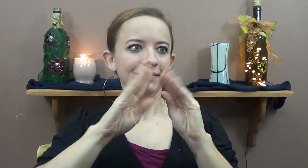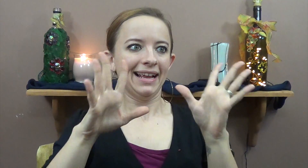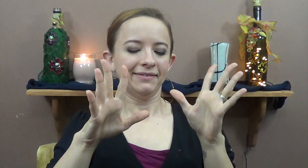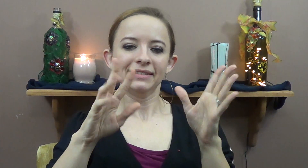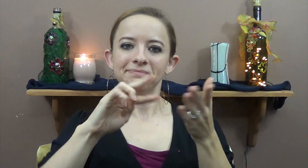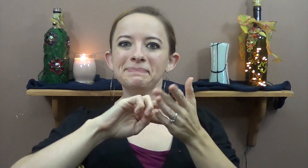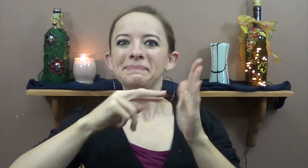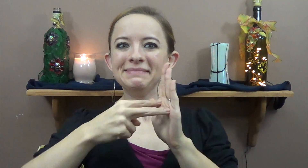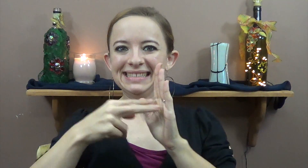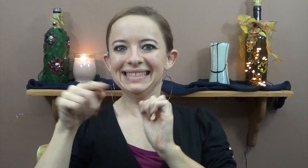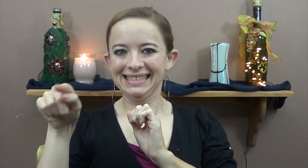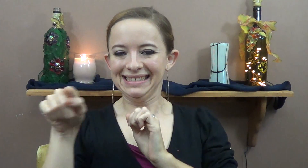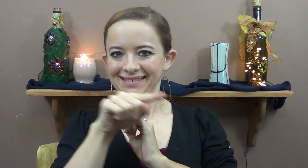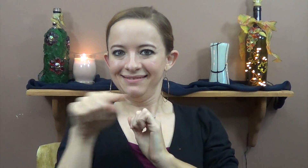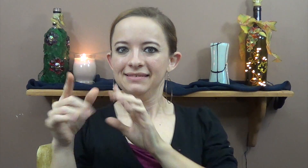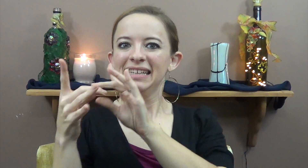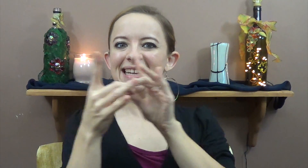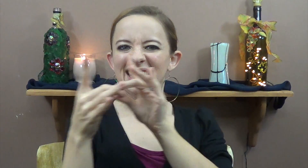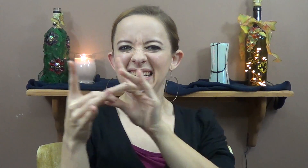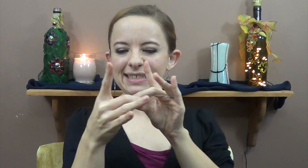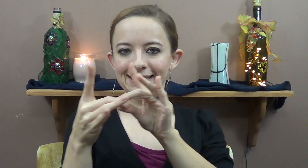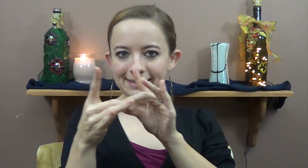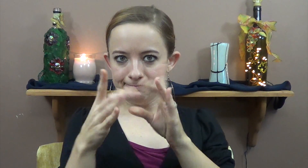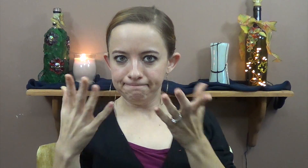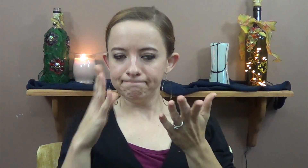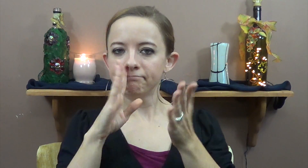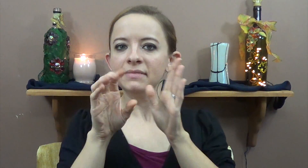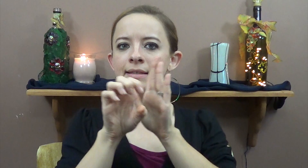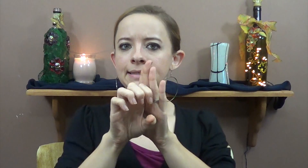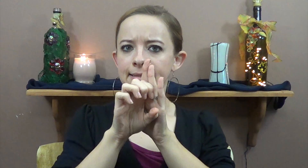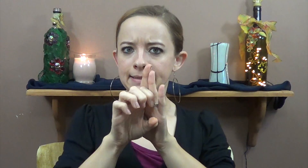signs, the signs themselves obviously are related to the word.